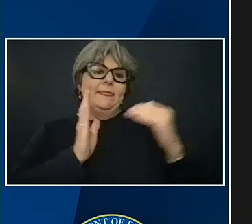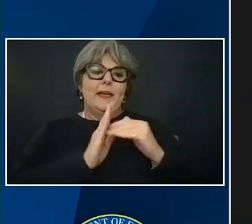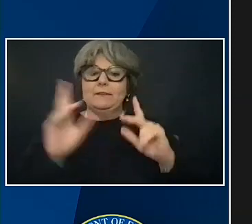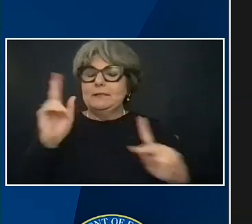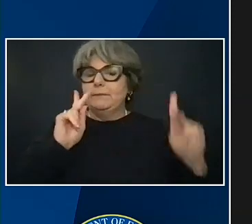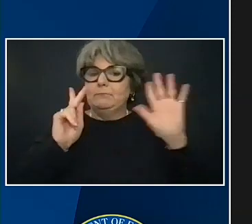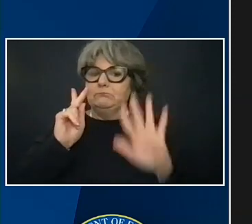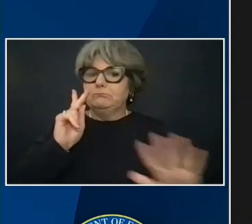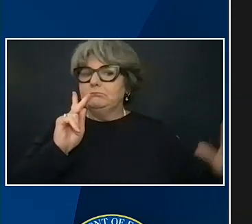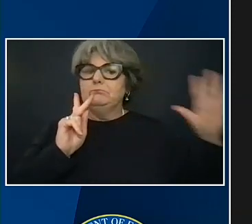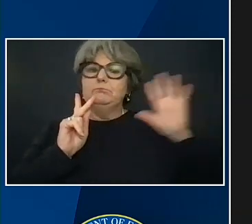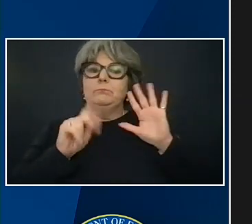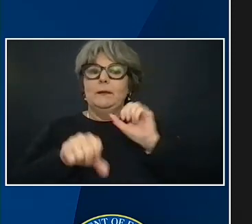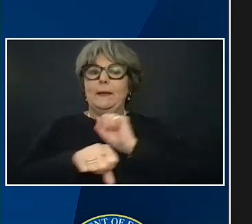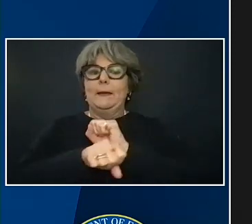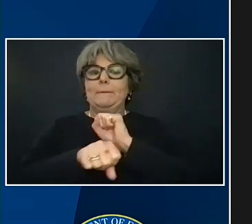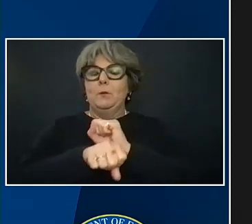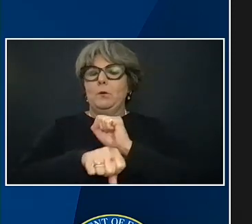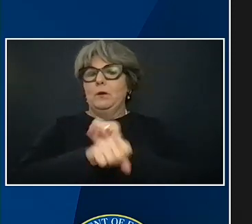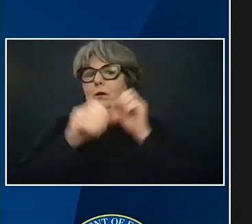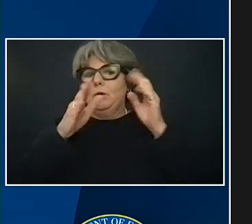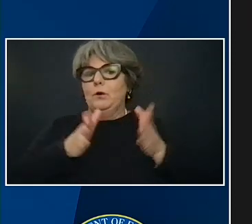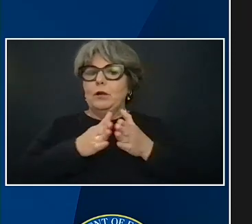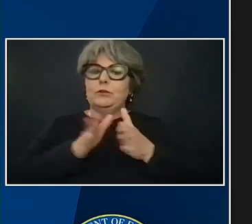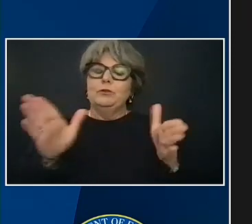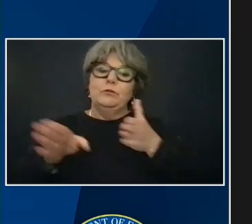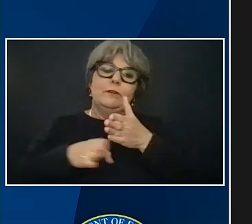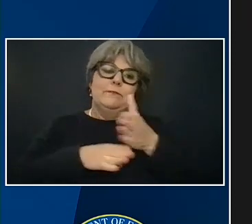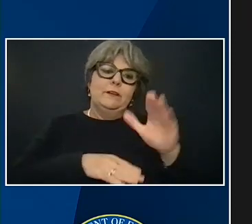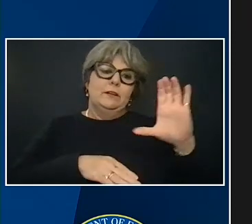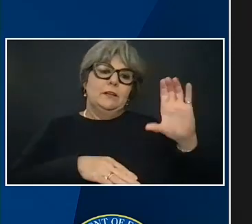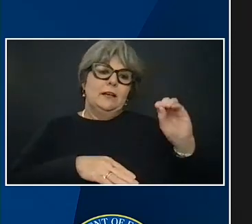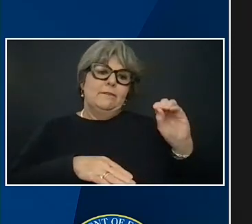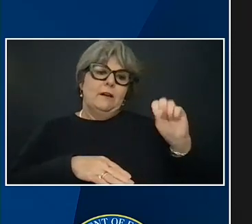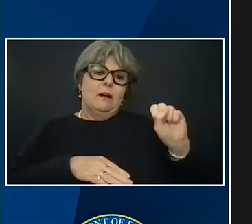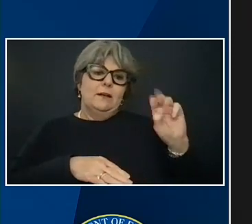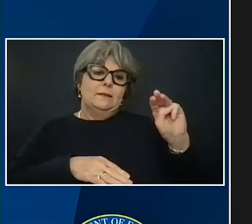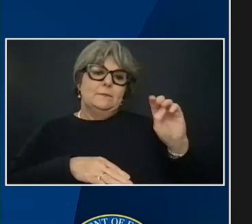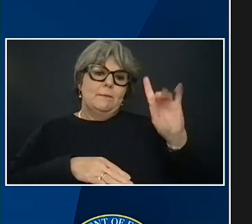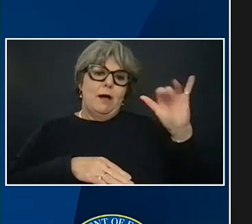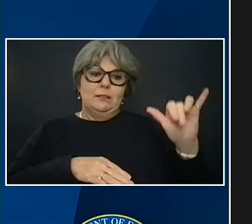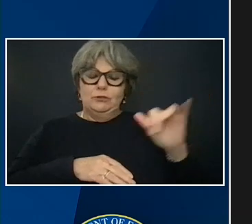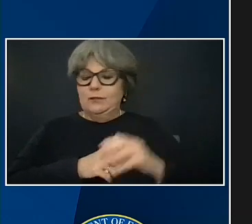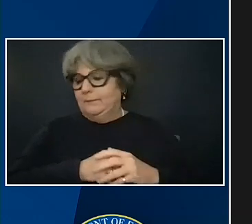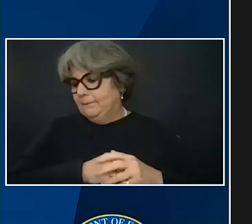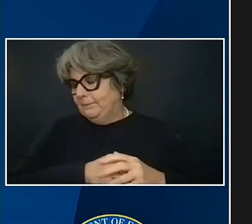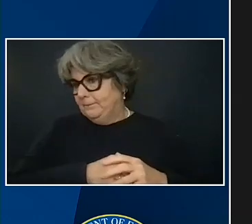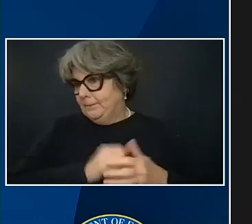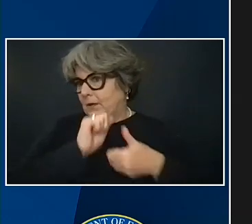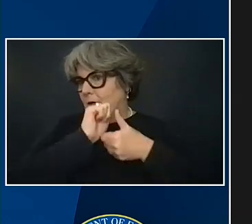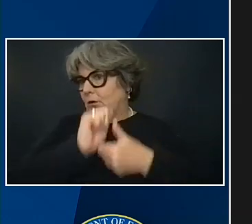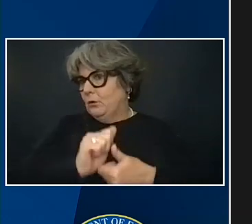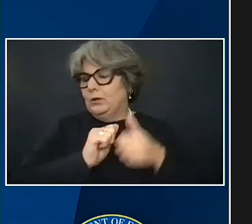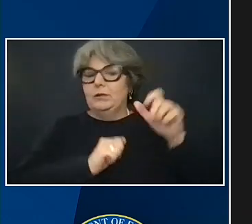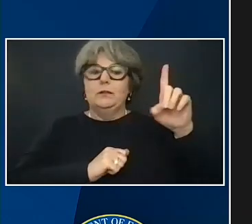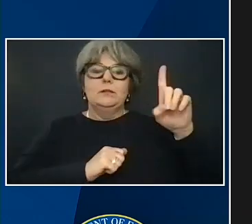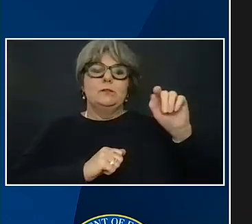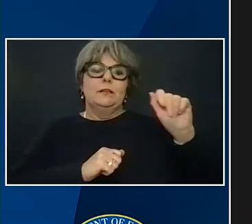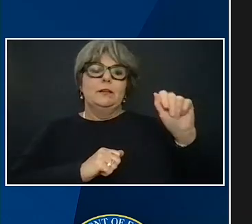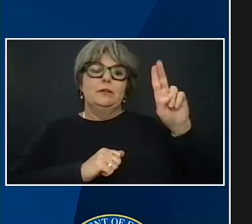are employed as workers in the general field of cosmetology. According to Data USA, 91% of all